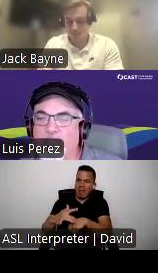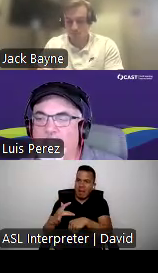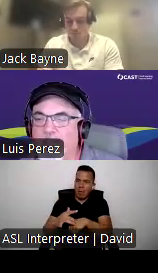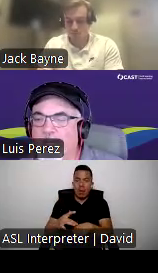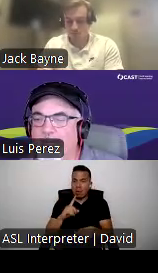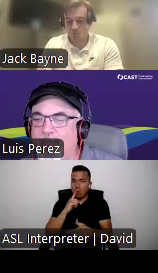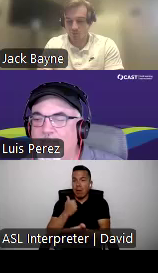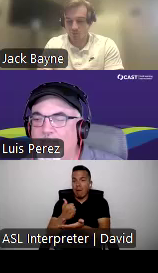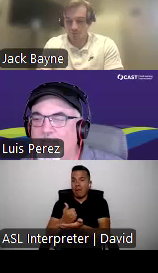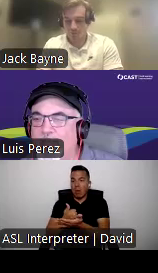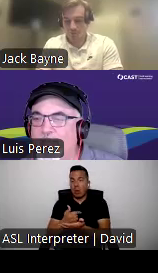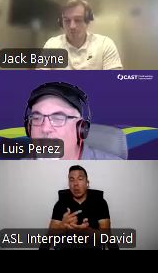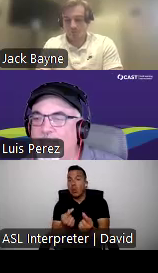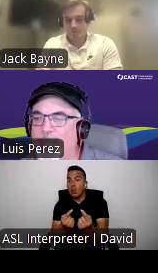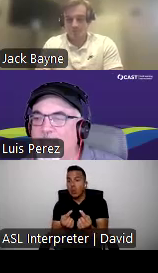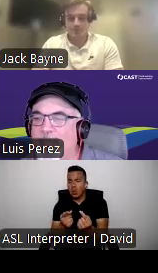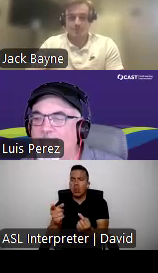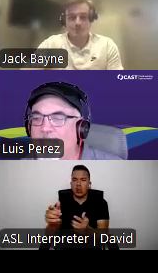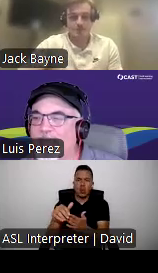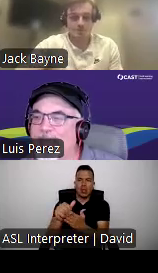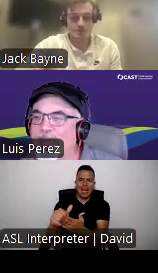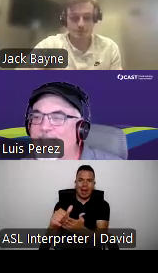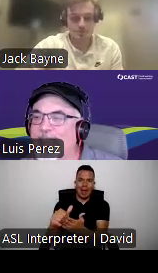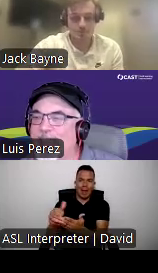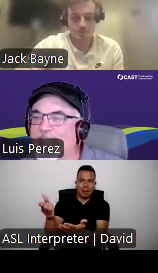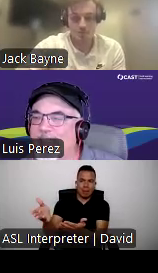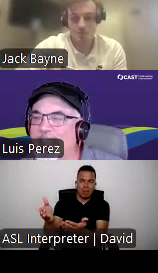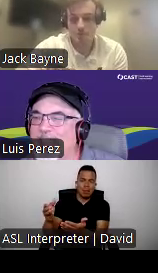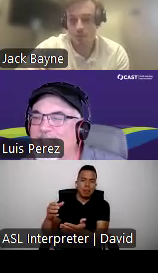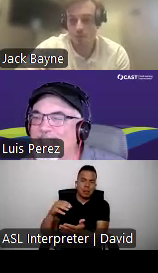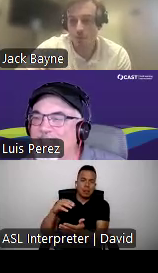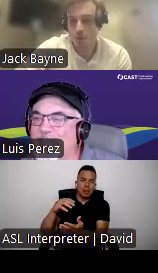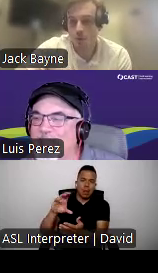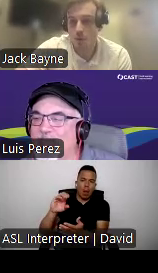you can guide it a little bit in the direction of creating universally designed and accessible